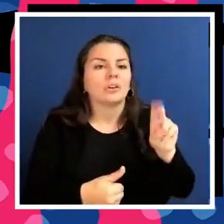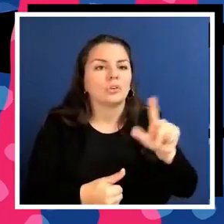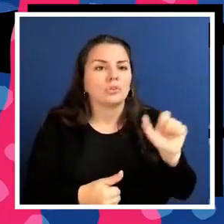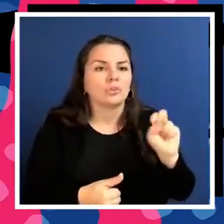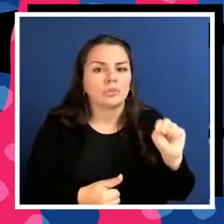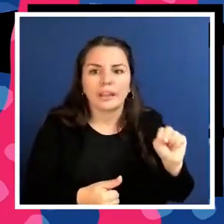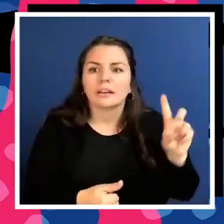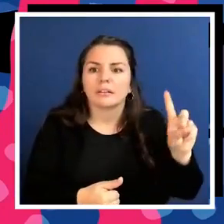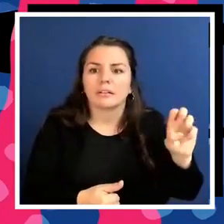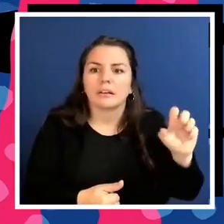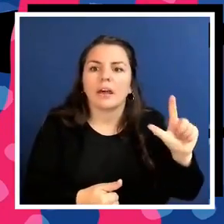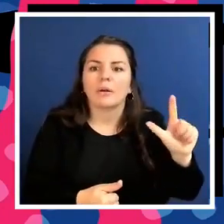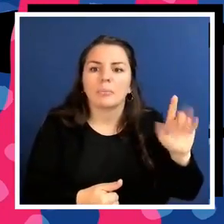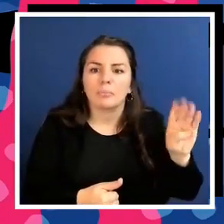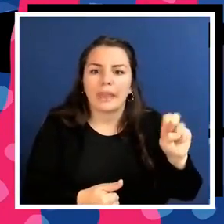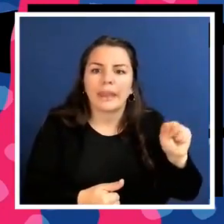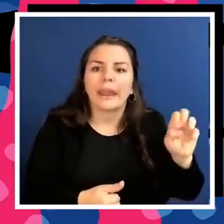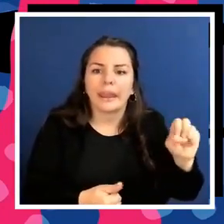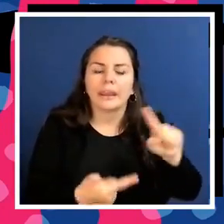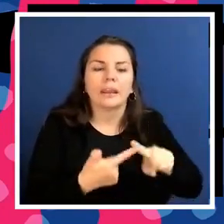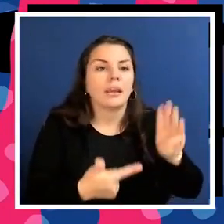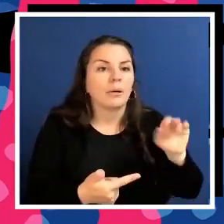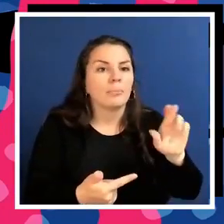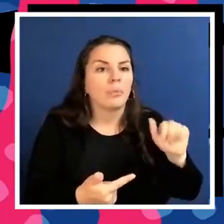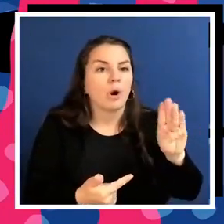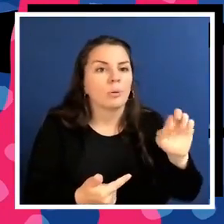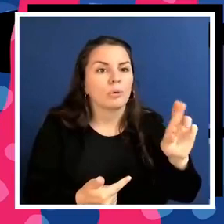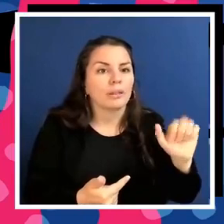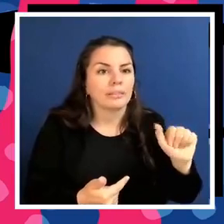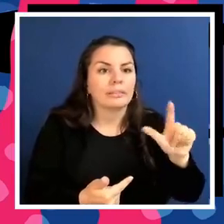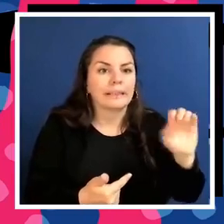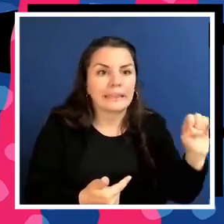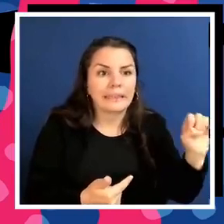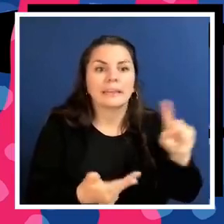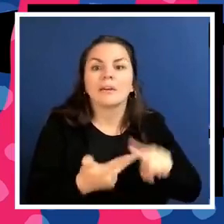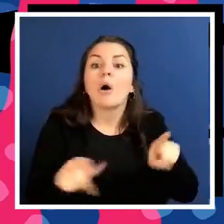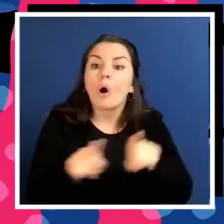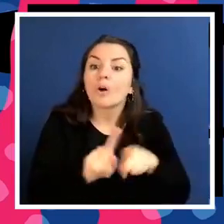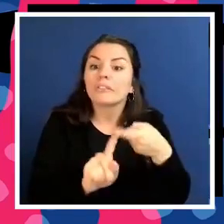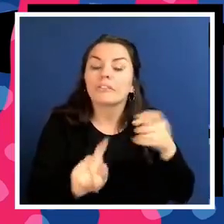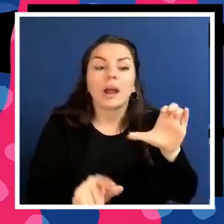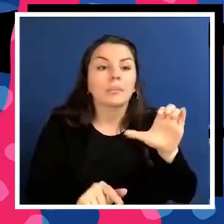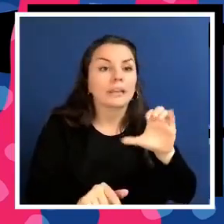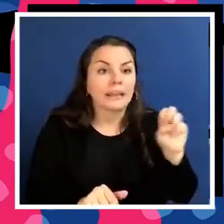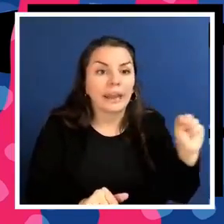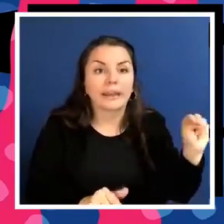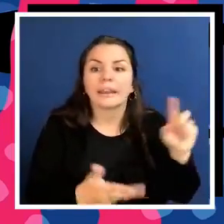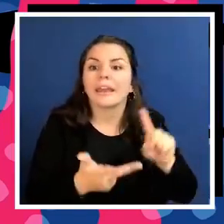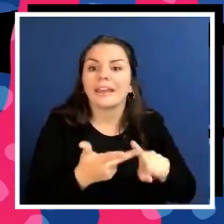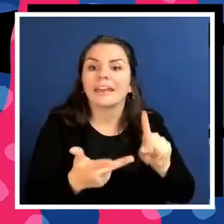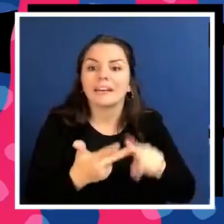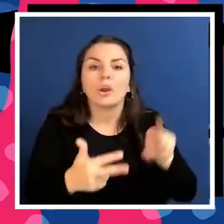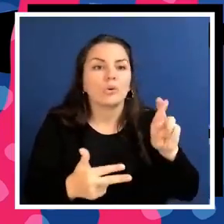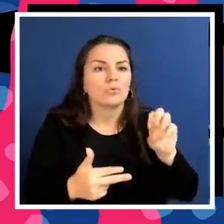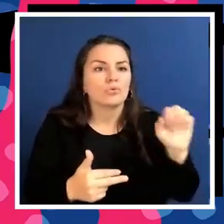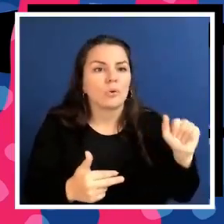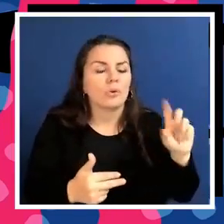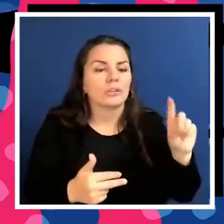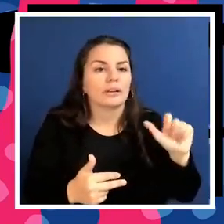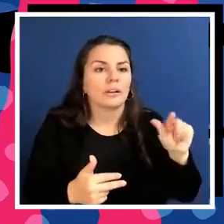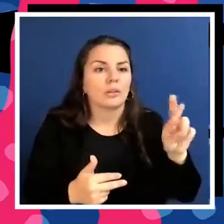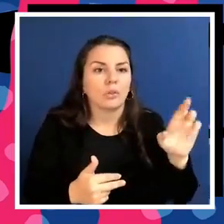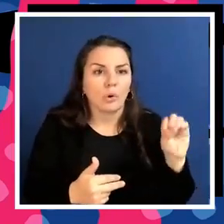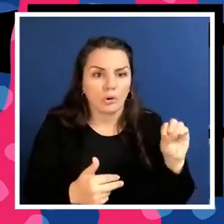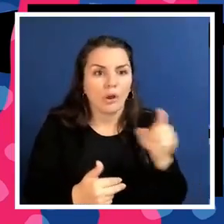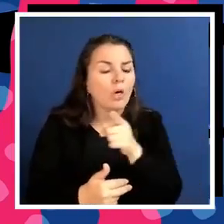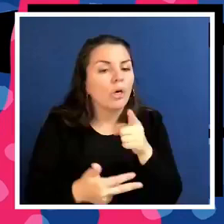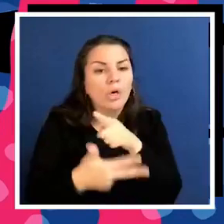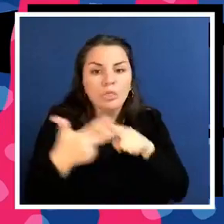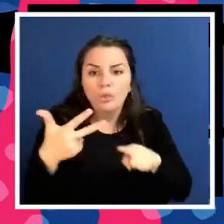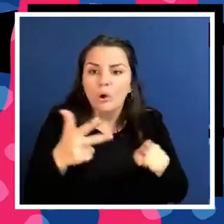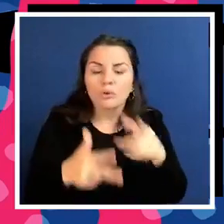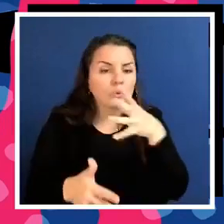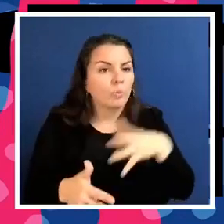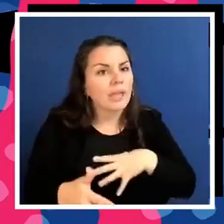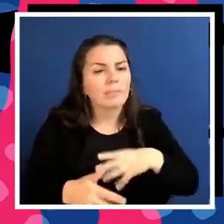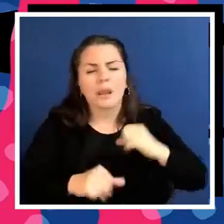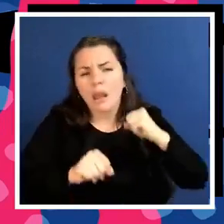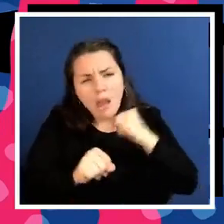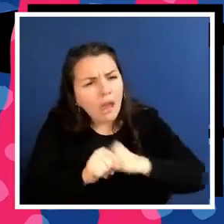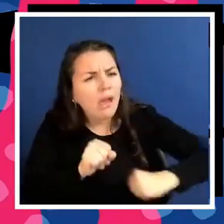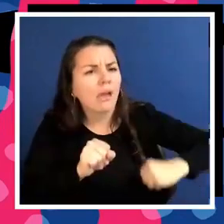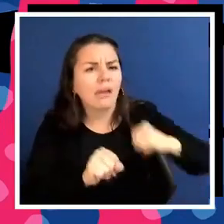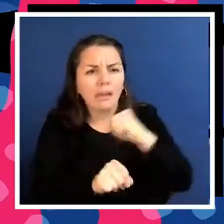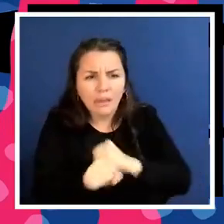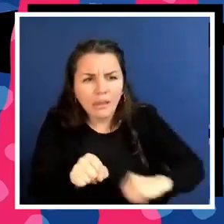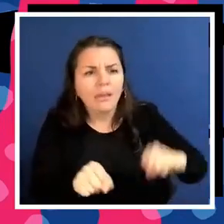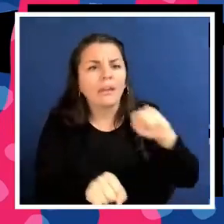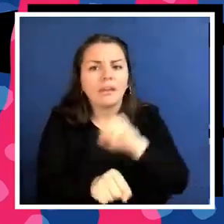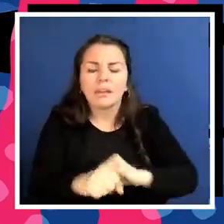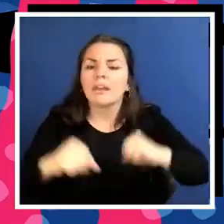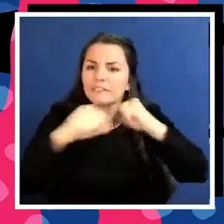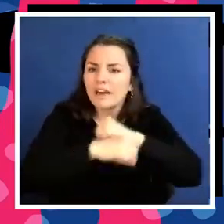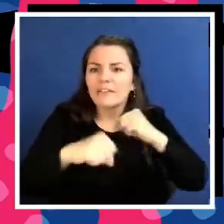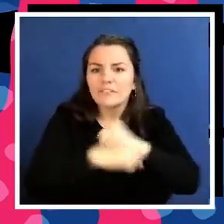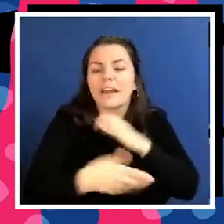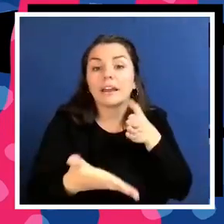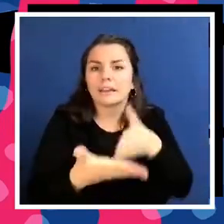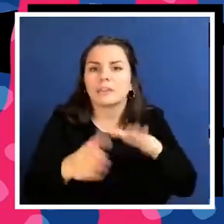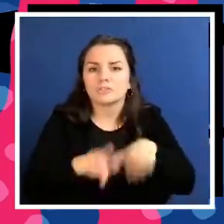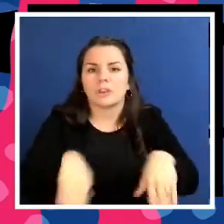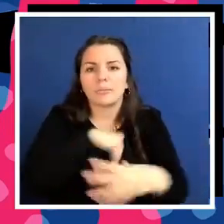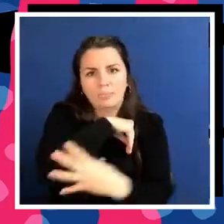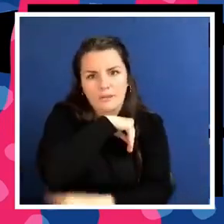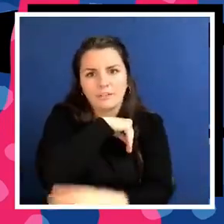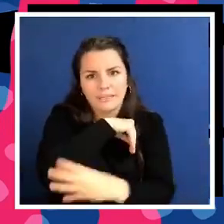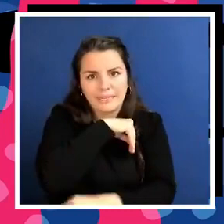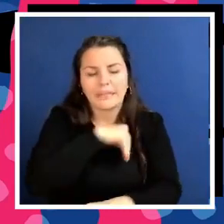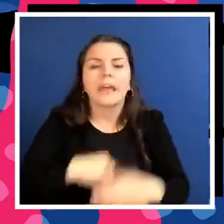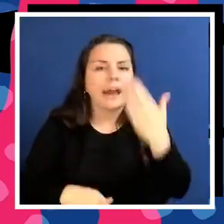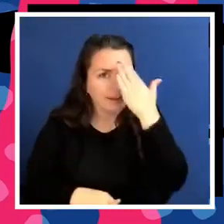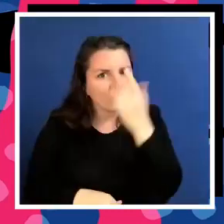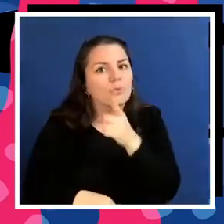THE CHILD TAX CREDIT FOR